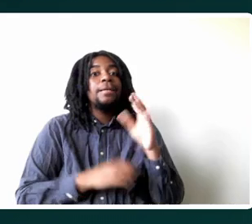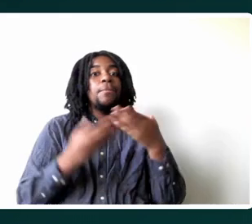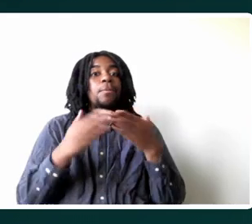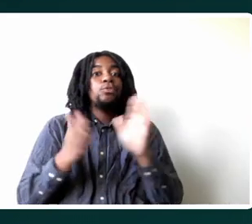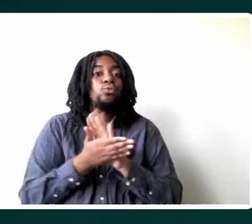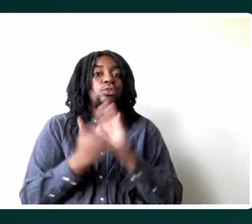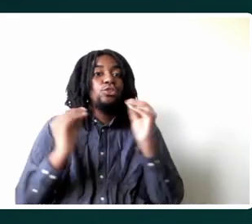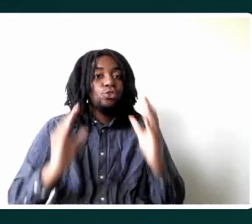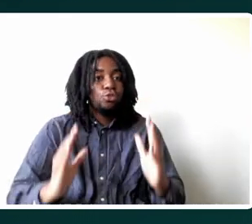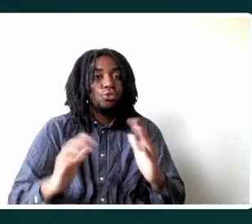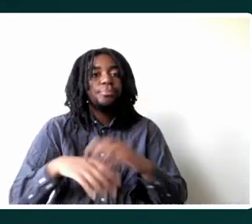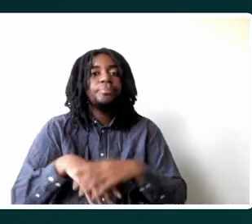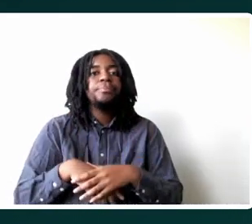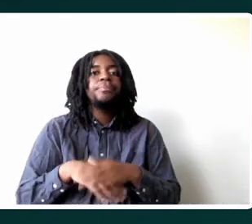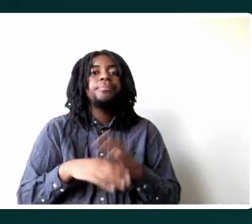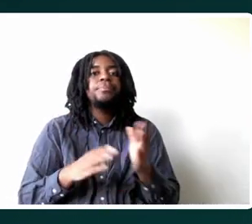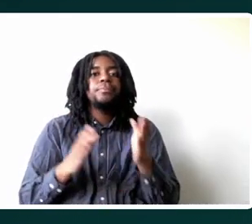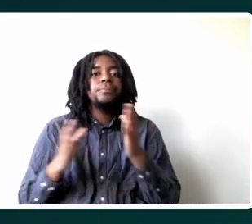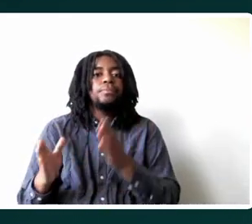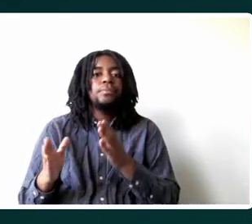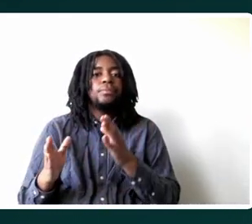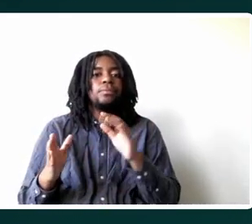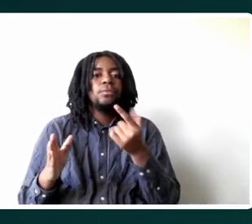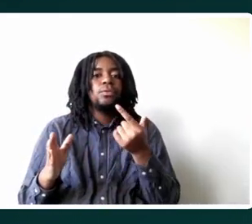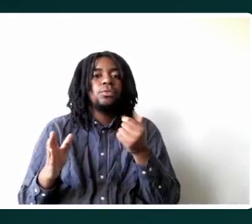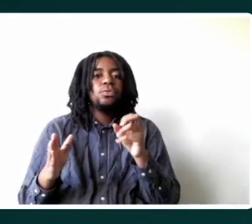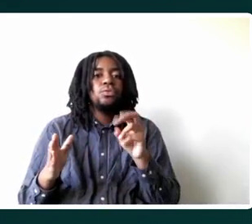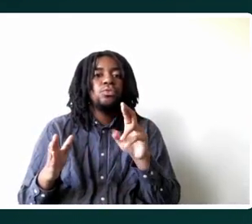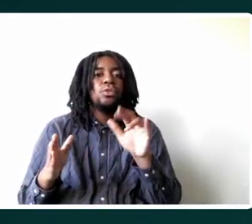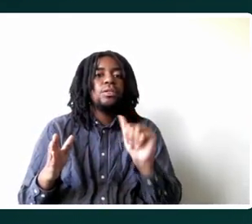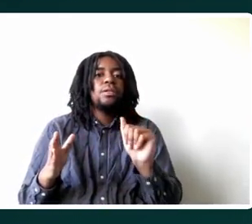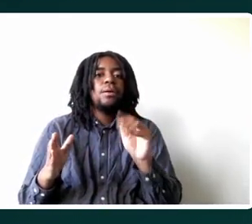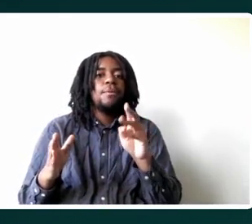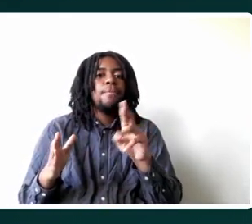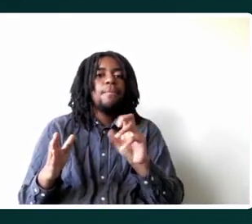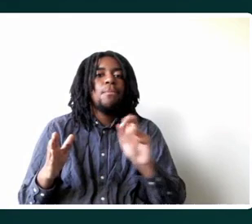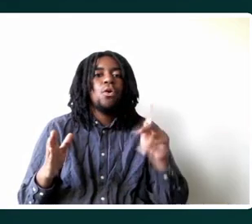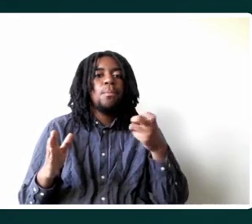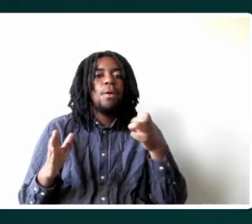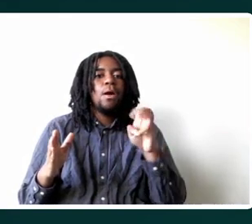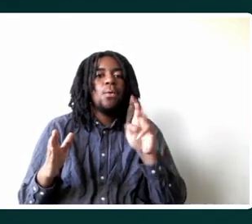And Georgette Seabrooke Powell, one of the very early Works Progress Administration artists from